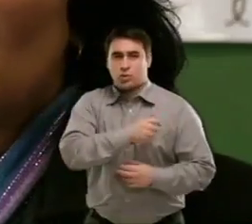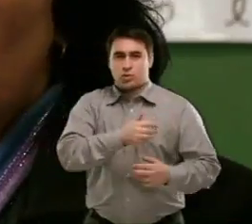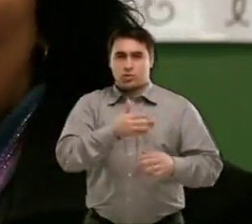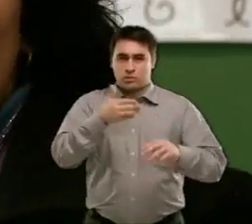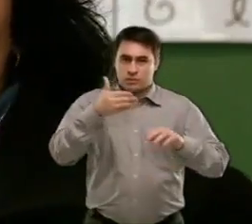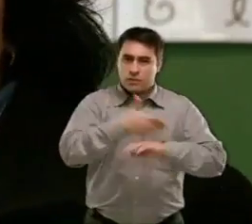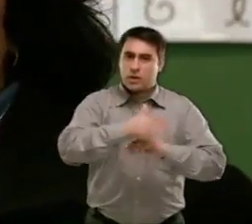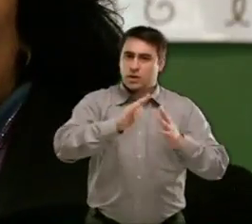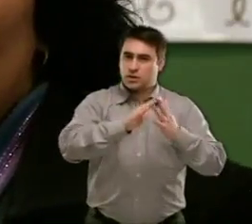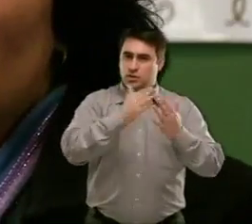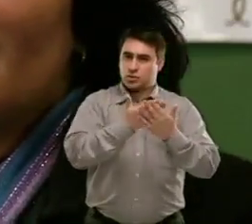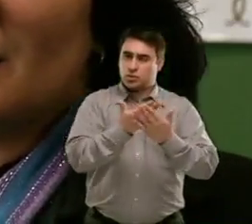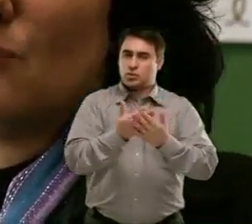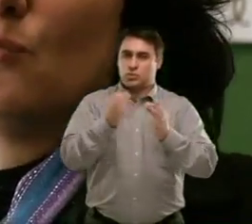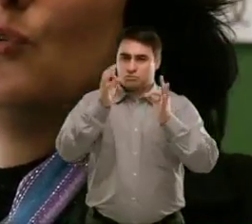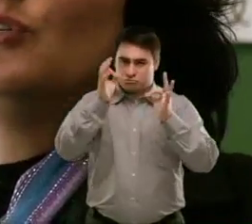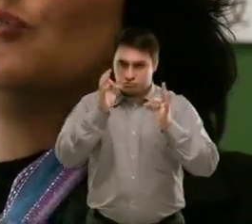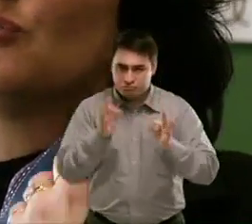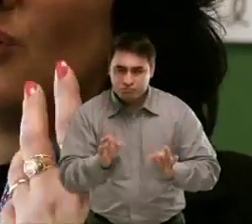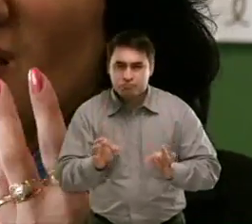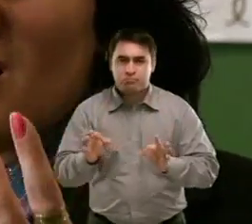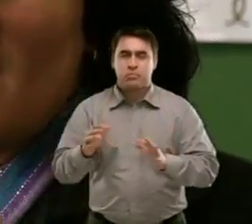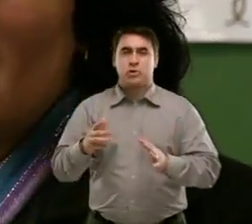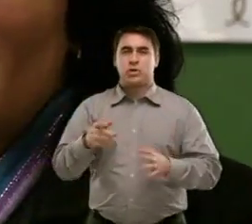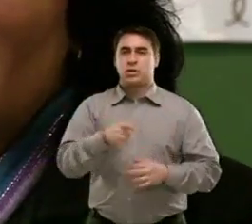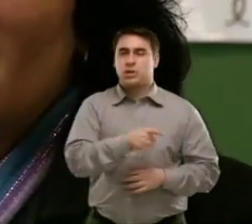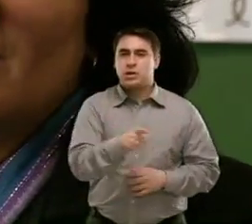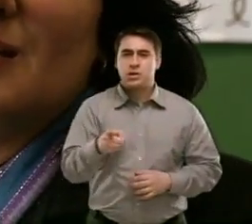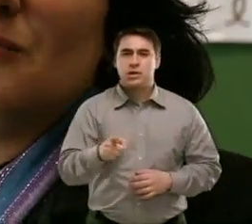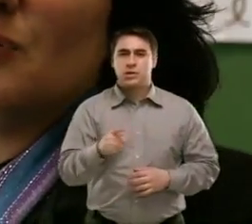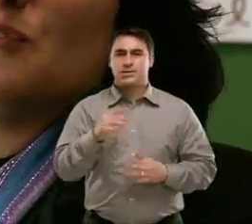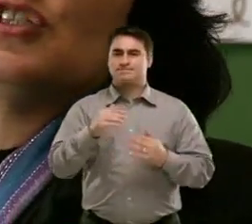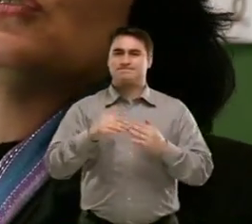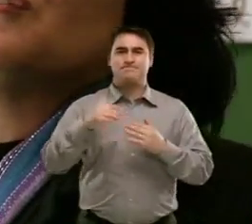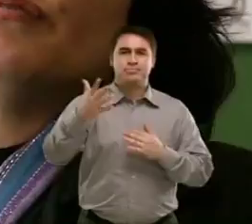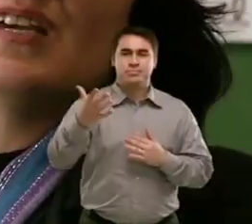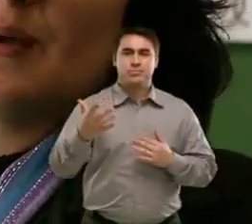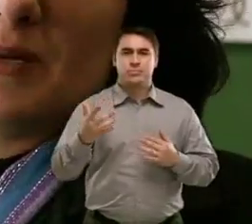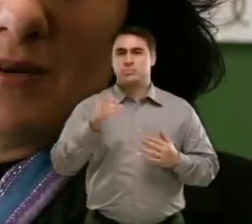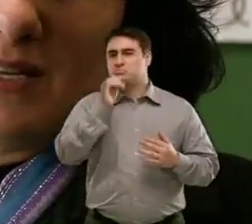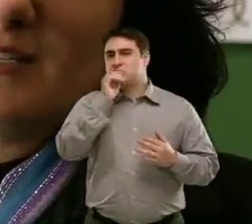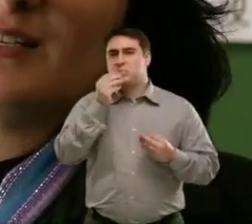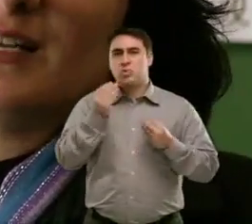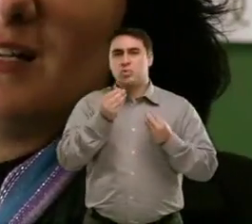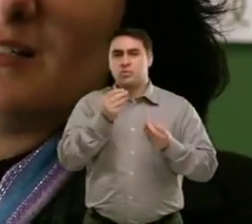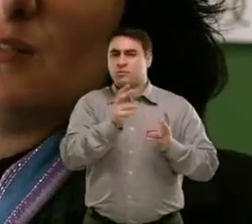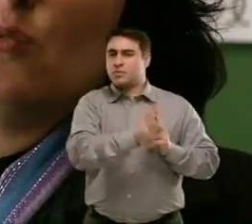they do very well and there is no reason to keep them in a specialized institution,